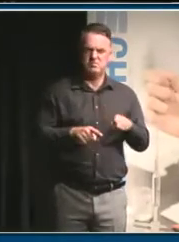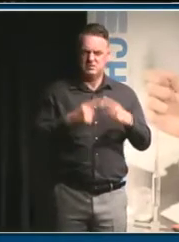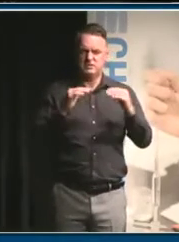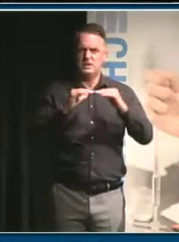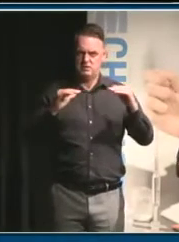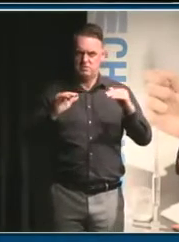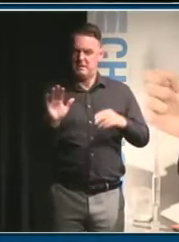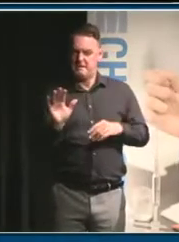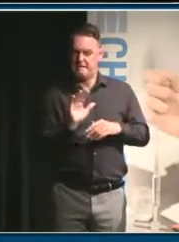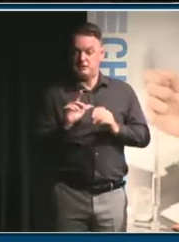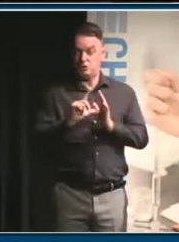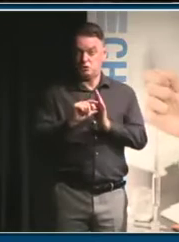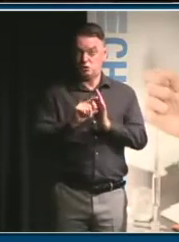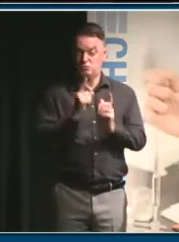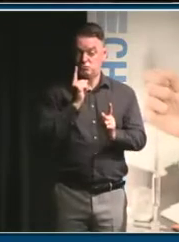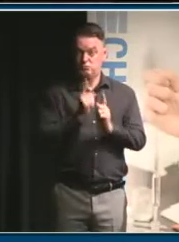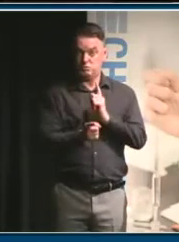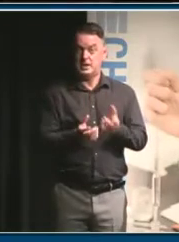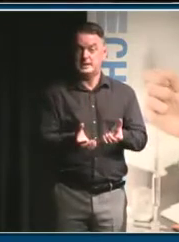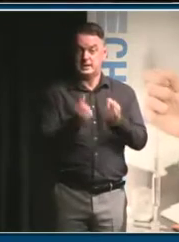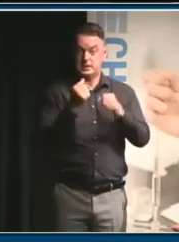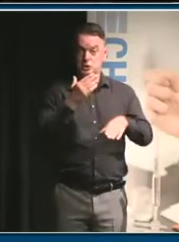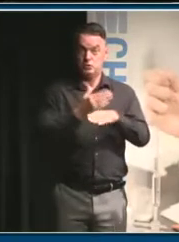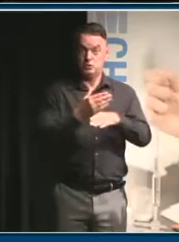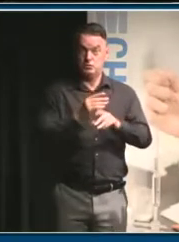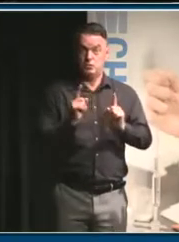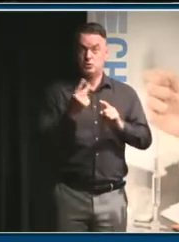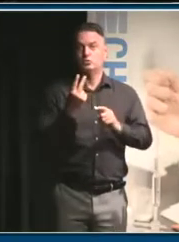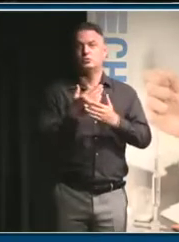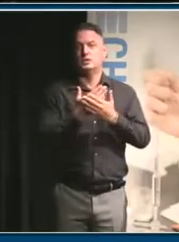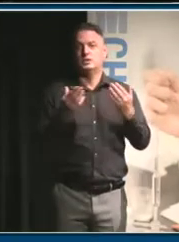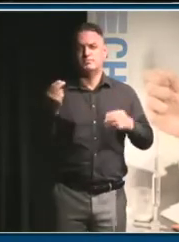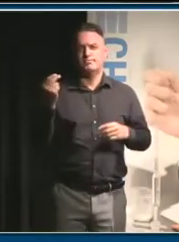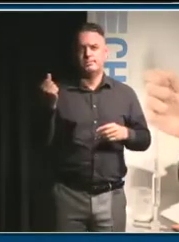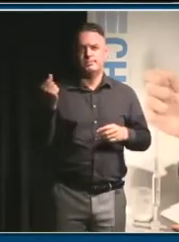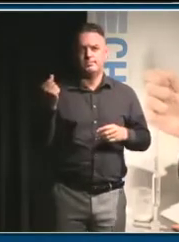time it took one of these students to get a job in industry: two days! The longest any student